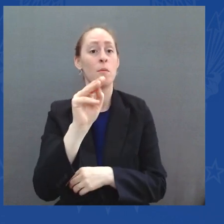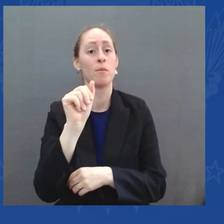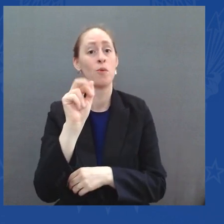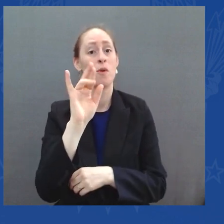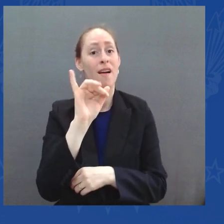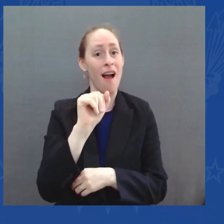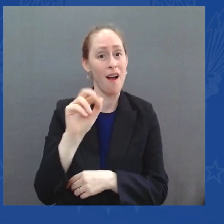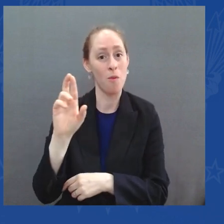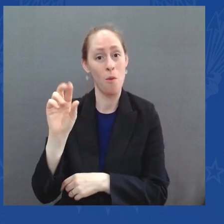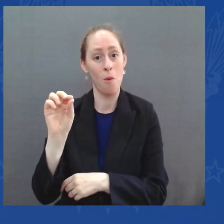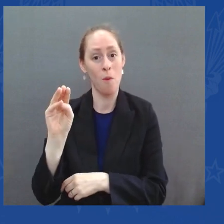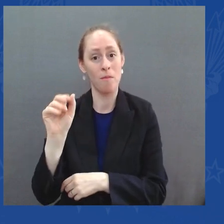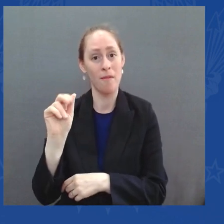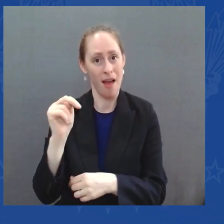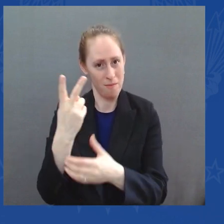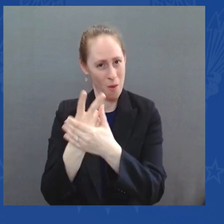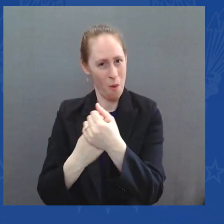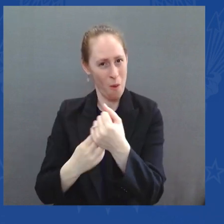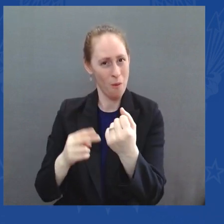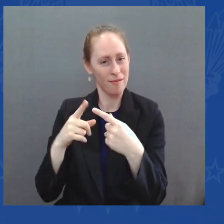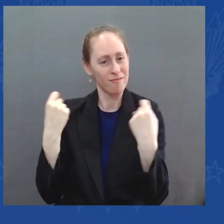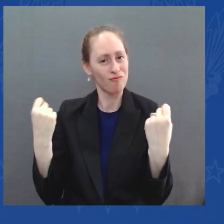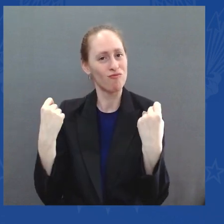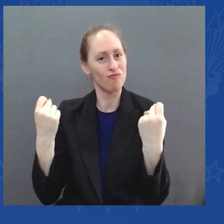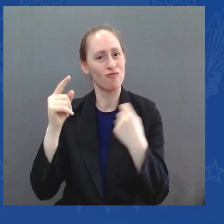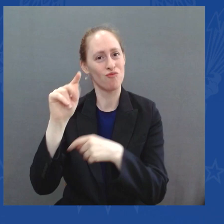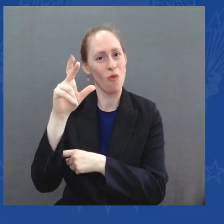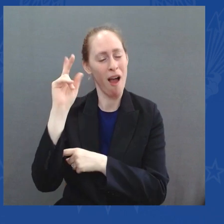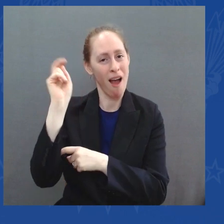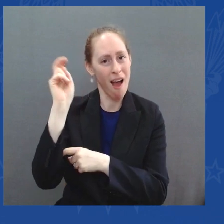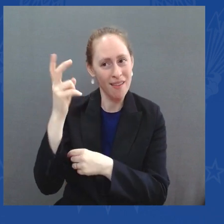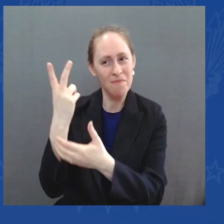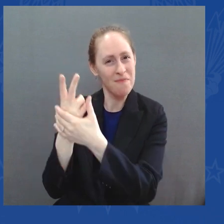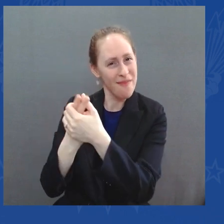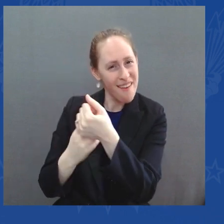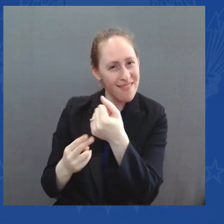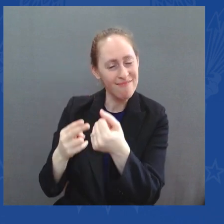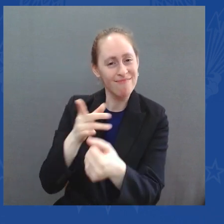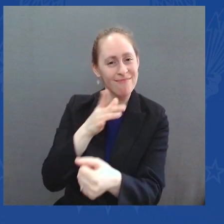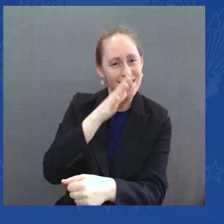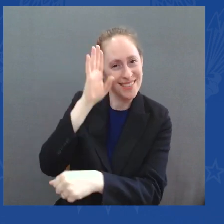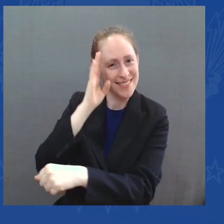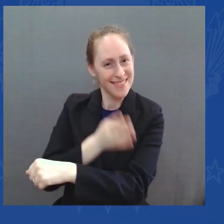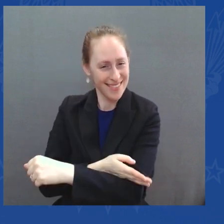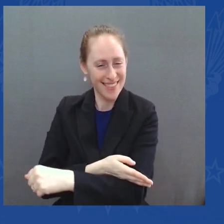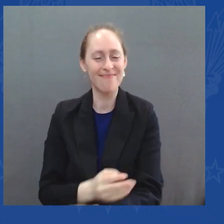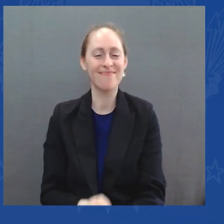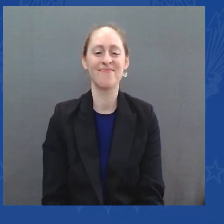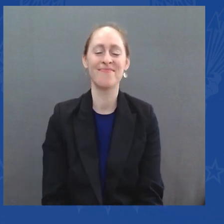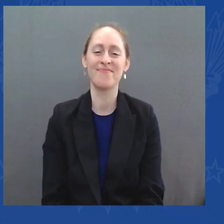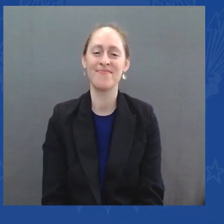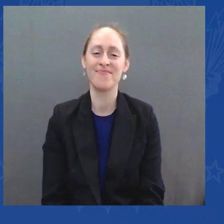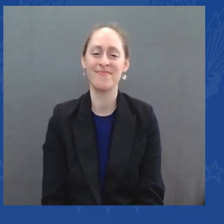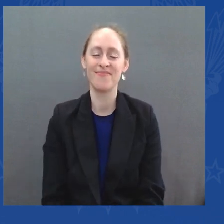I want to thank you all to -- you keep -- what you're doing to keep America moving, because that's literally what you're doing,